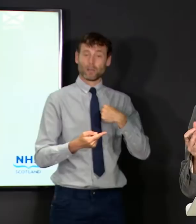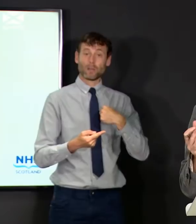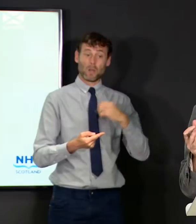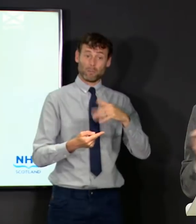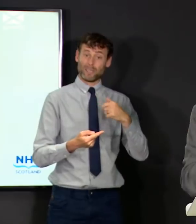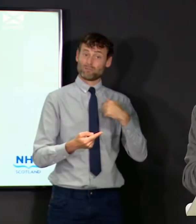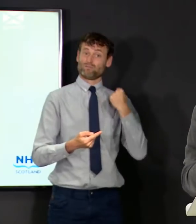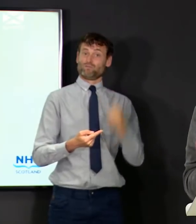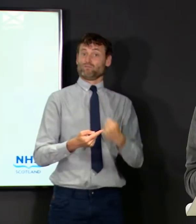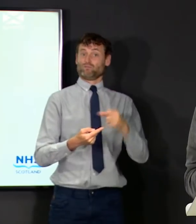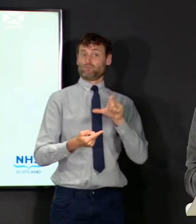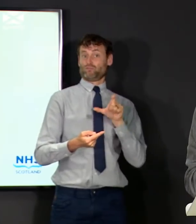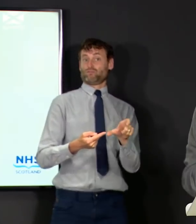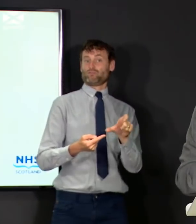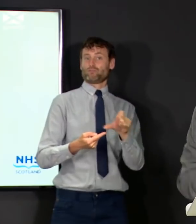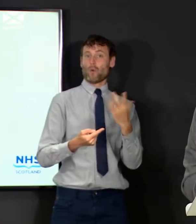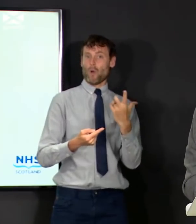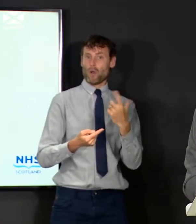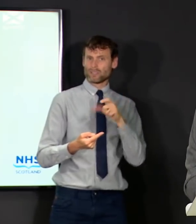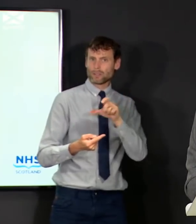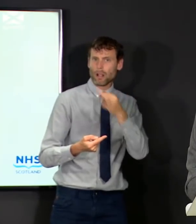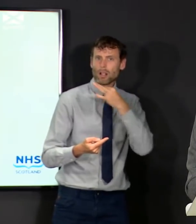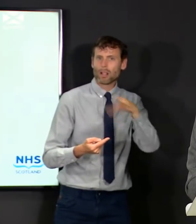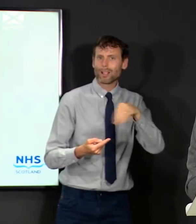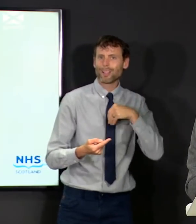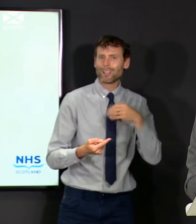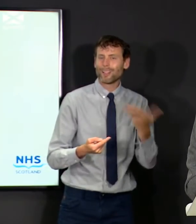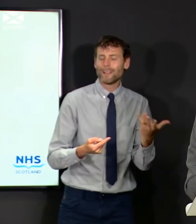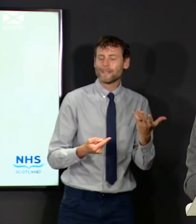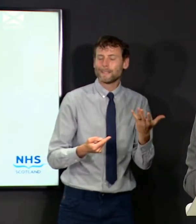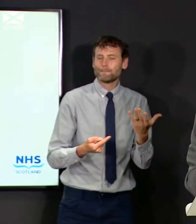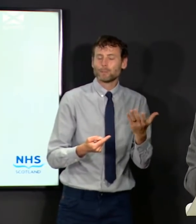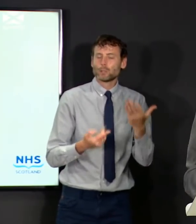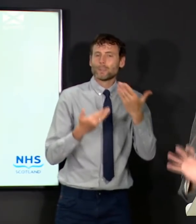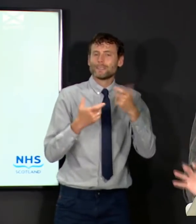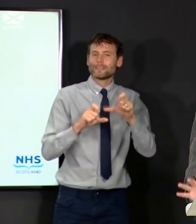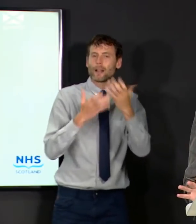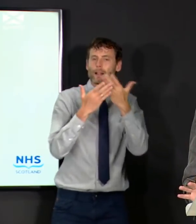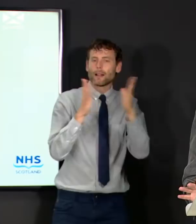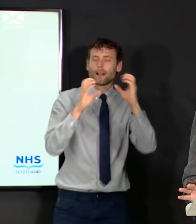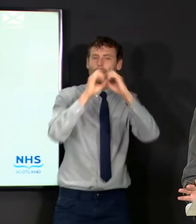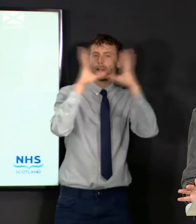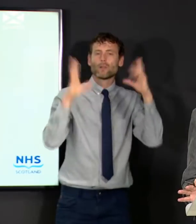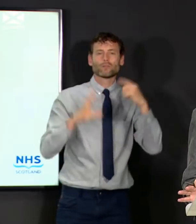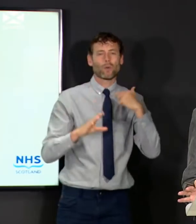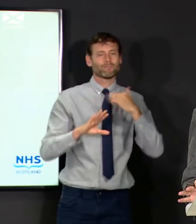of it'. That may never happen, but it's certainly not true now. So I would avoid private serology